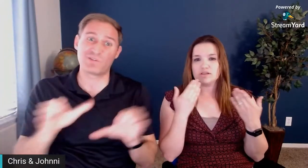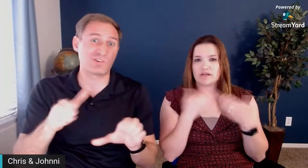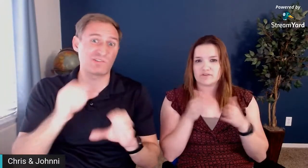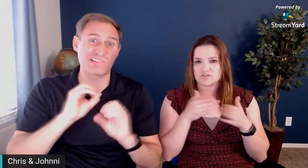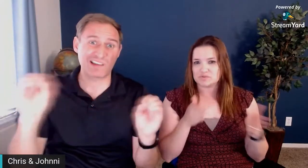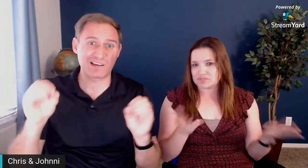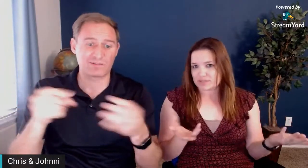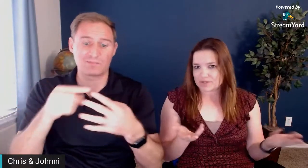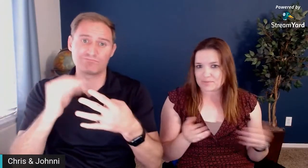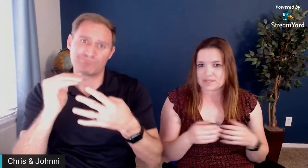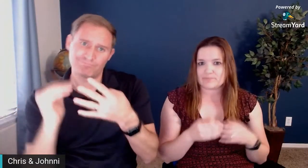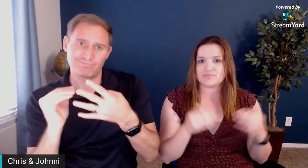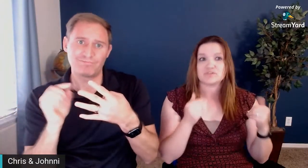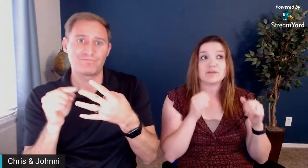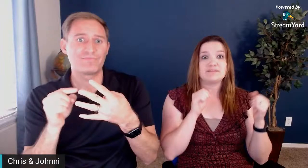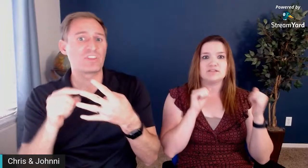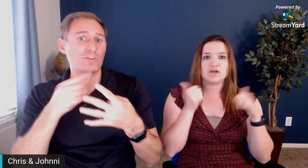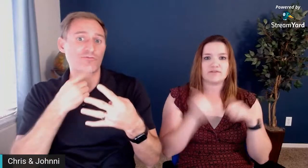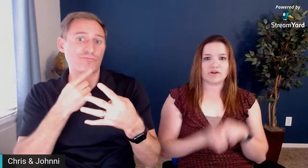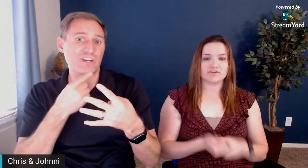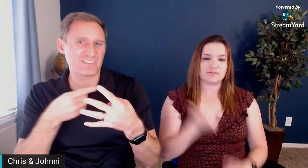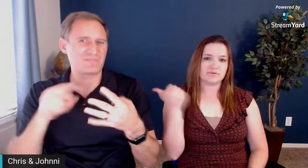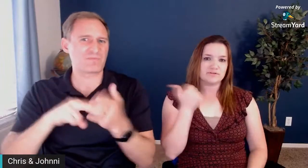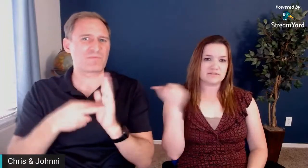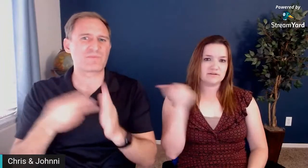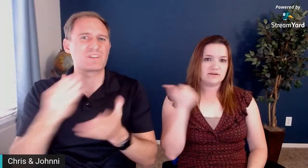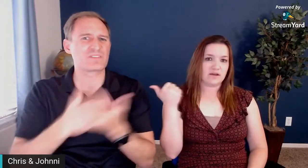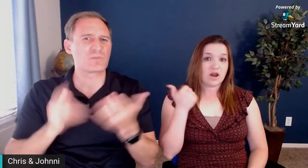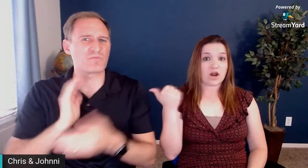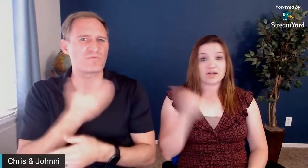a lot of our schools are going to be opening so that means a lot of our interpreters are going to